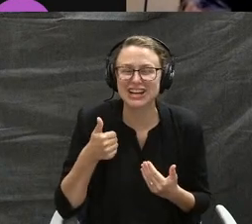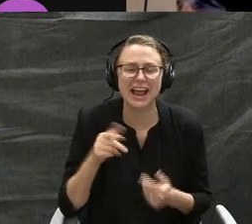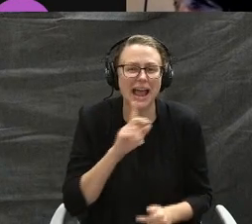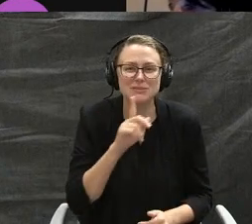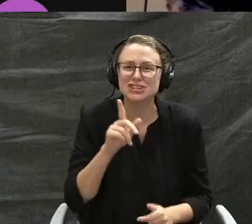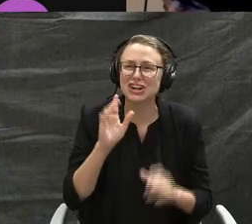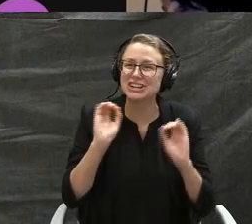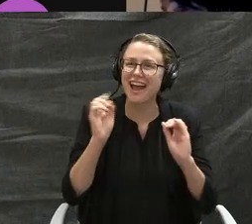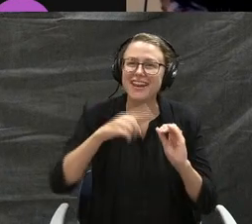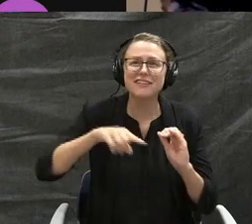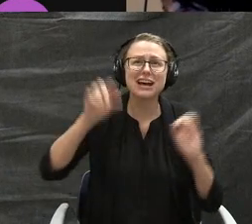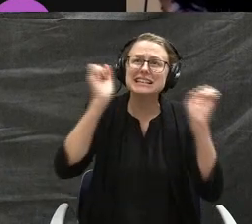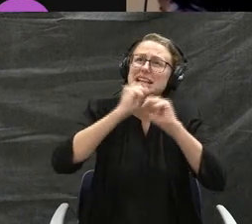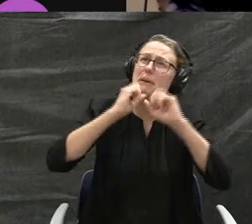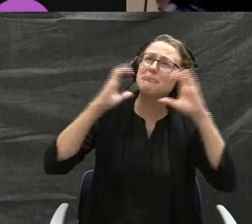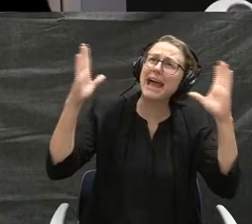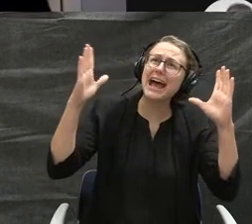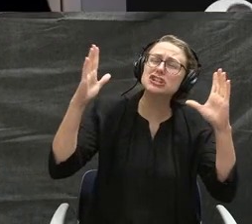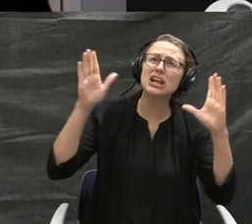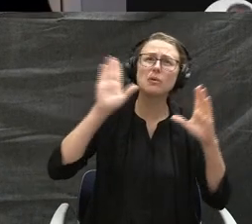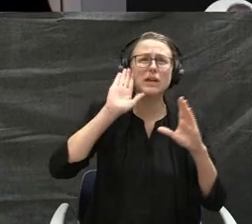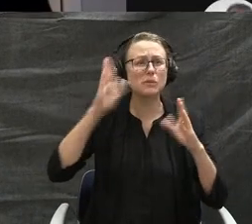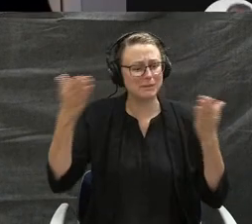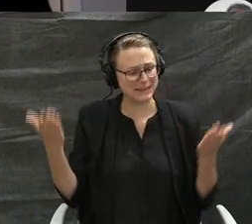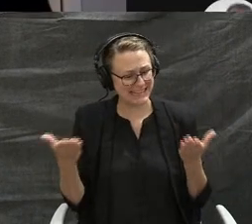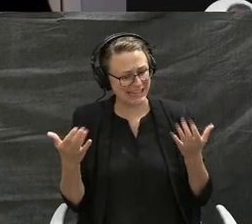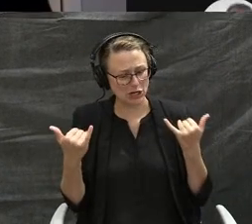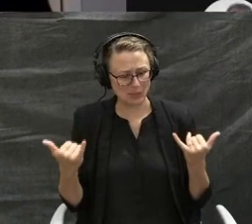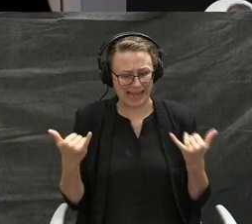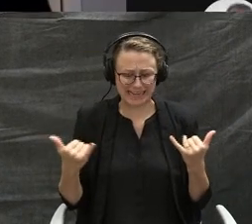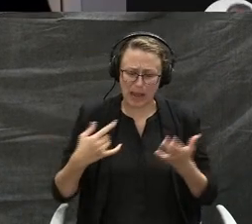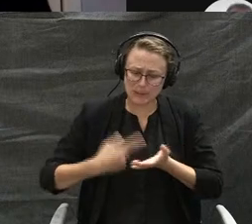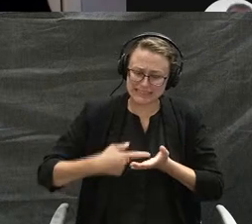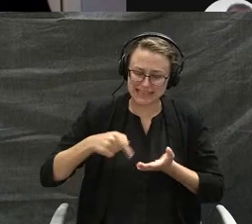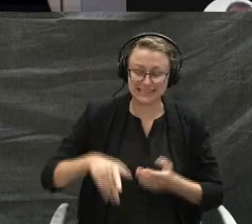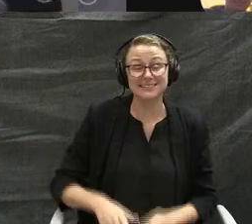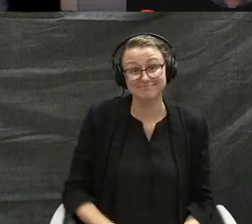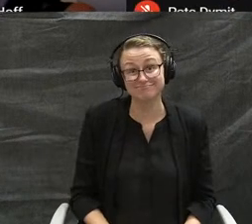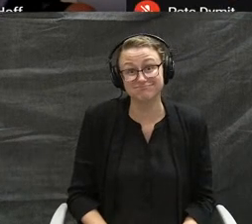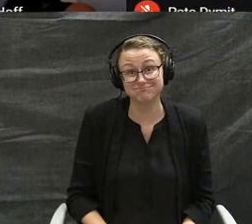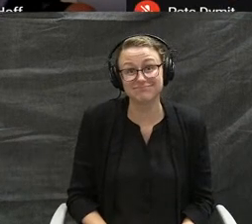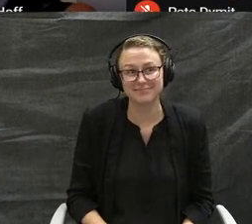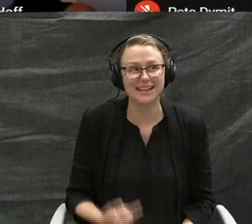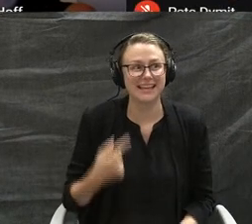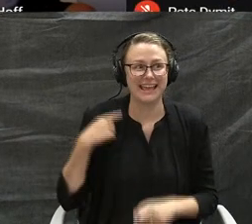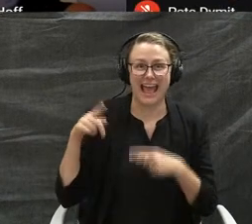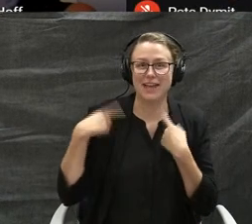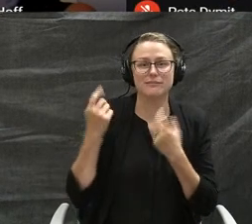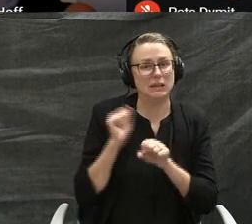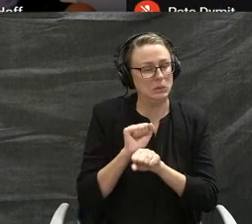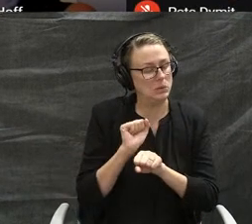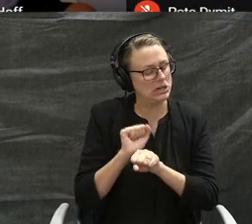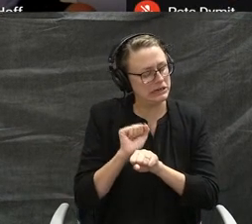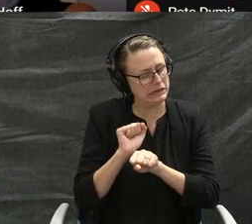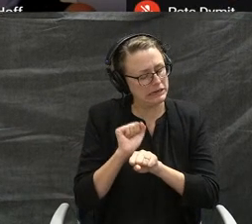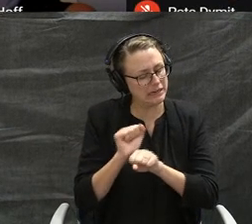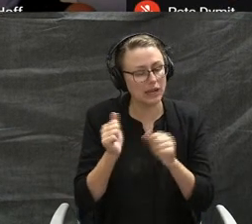of us never really could have imagined that we'd be in this place right now. But here we are. So uhm, I have been working